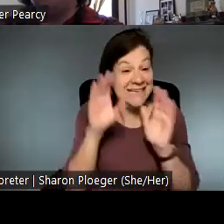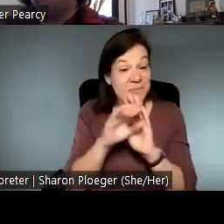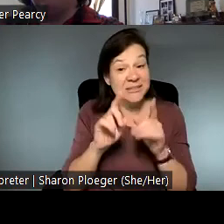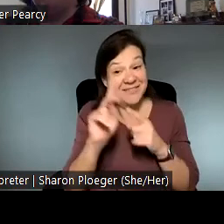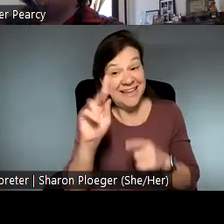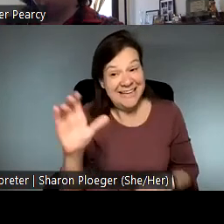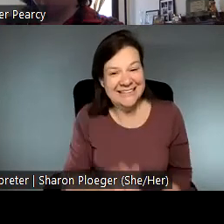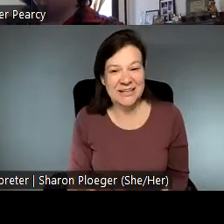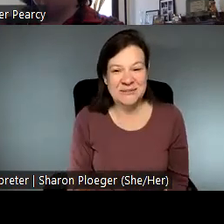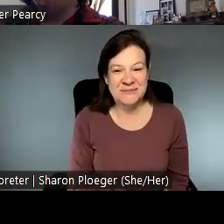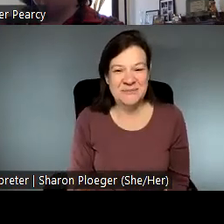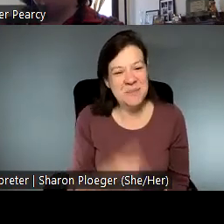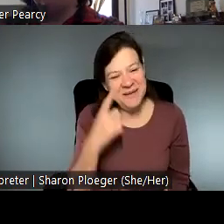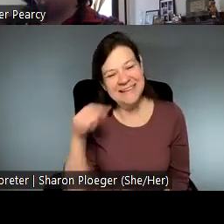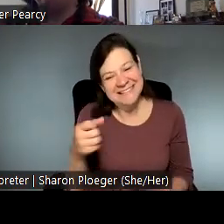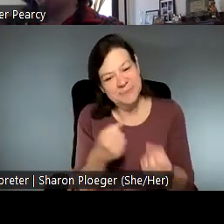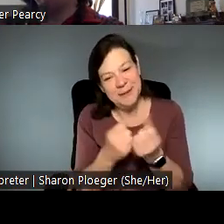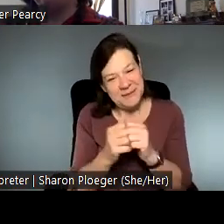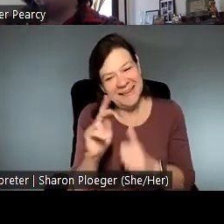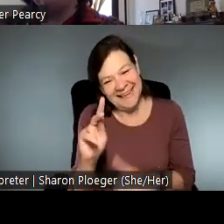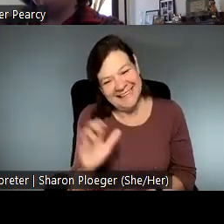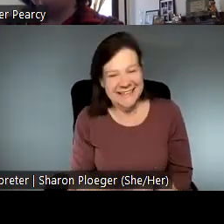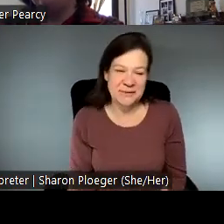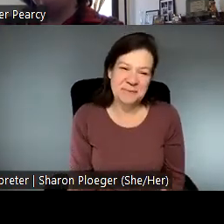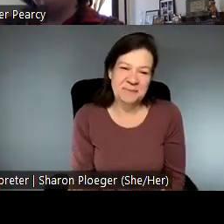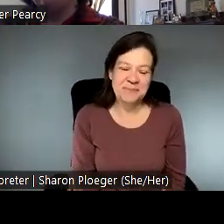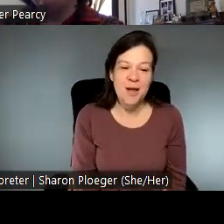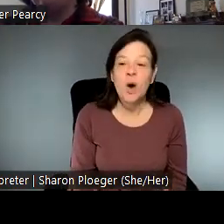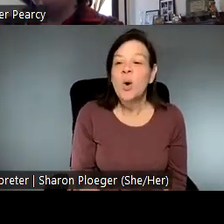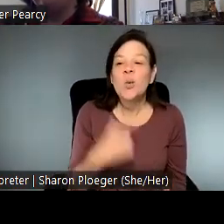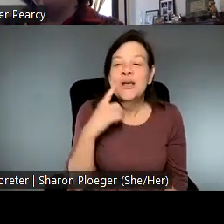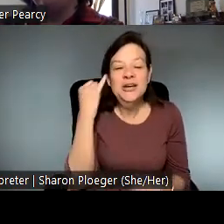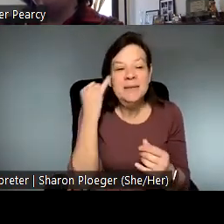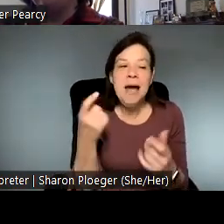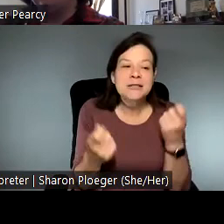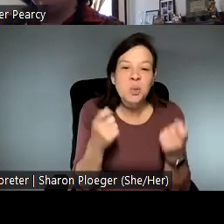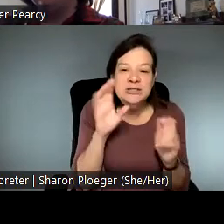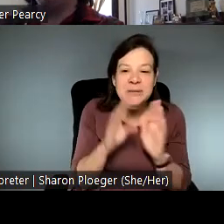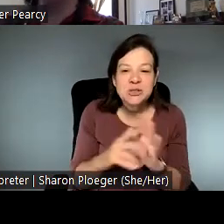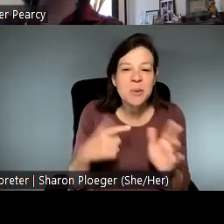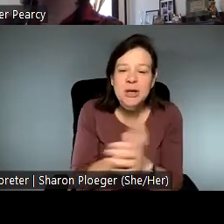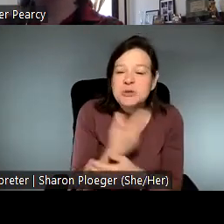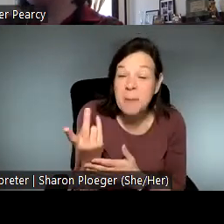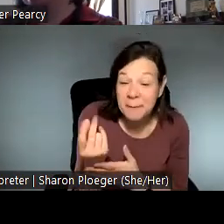because this is sponsored by the Kennedy Center. We're trying to figure out what image to do. And we're like, should we just do puppies? Like everyone would love puppies.